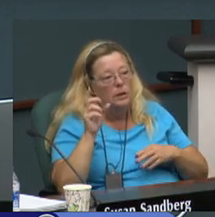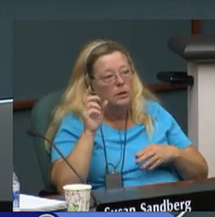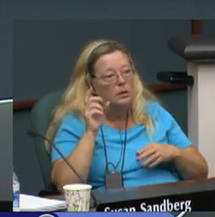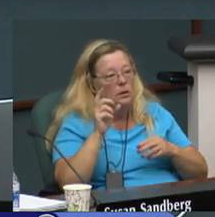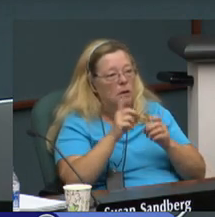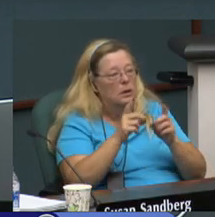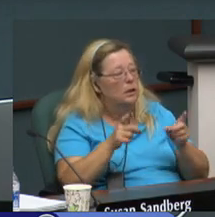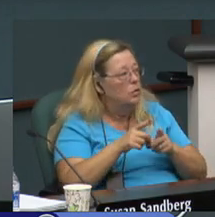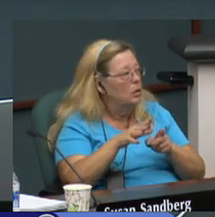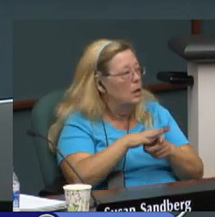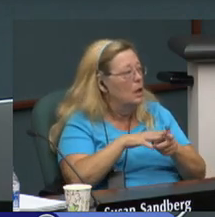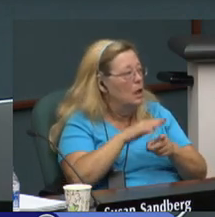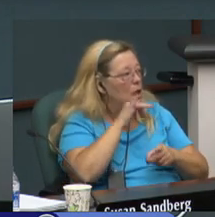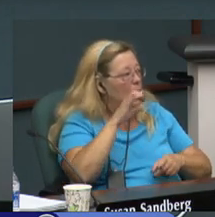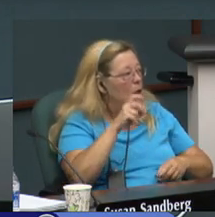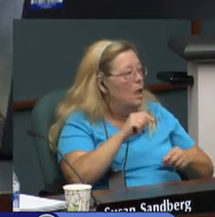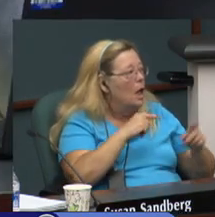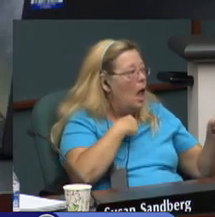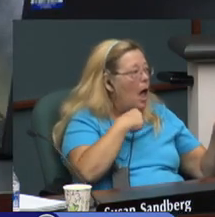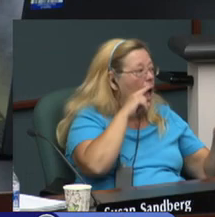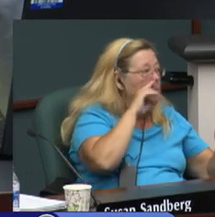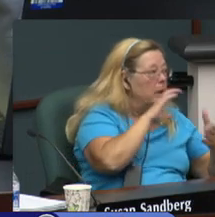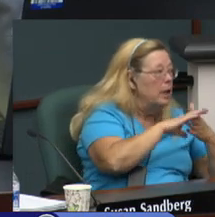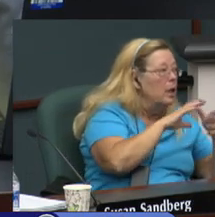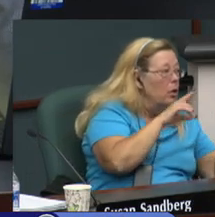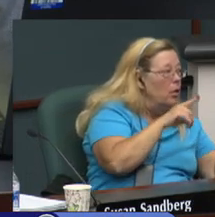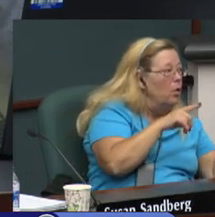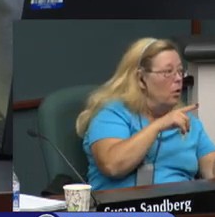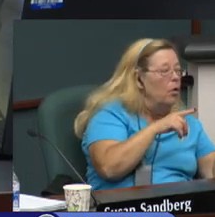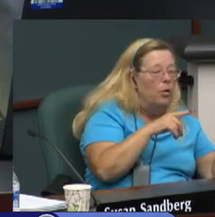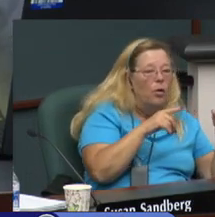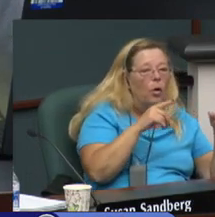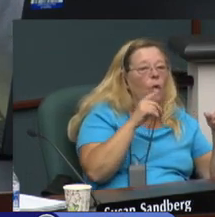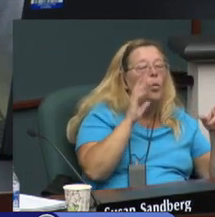I believe I believe they're a yeah they're on the agenda yeah they're about